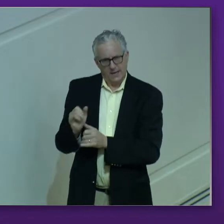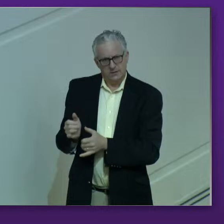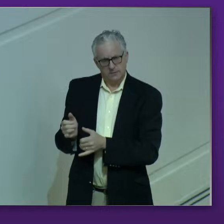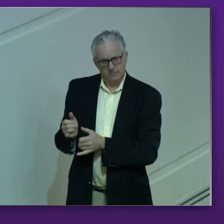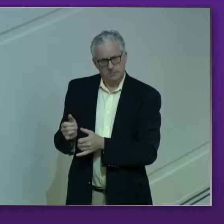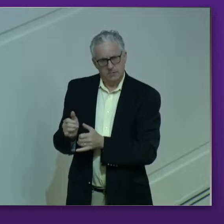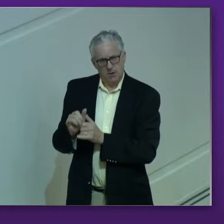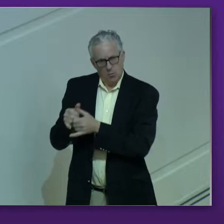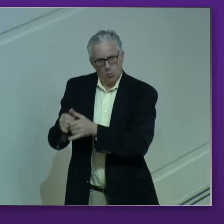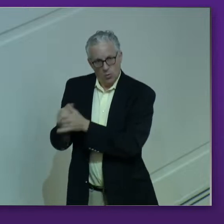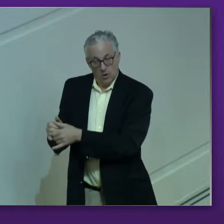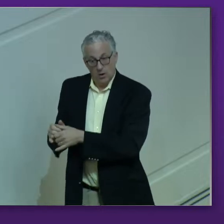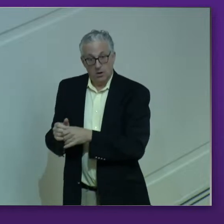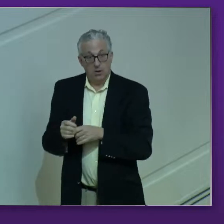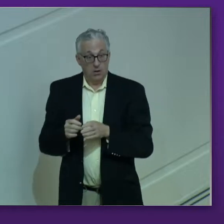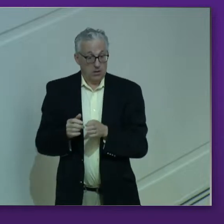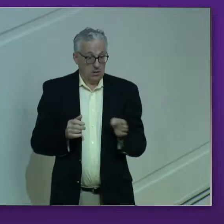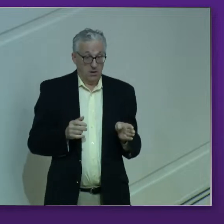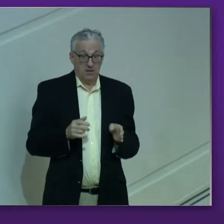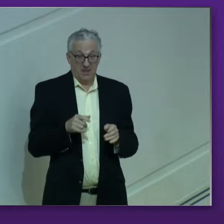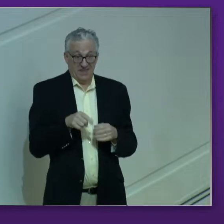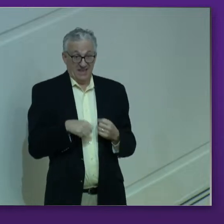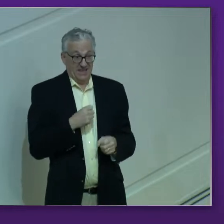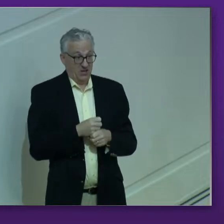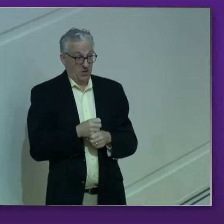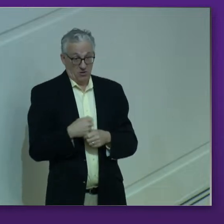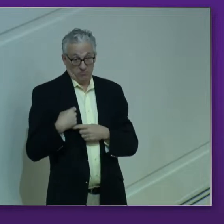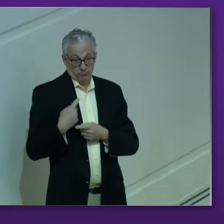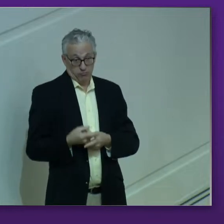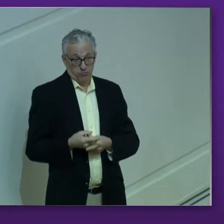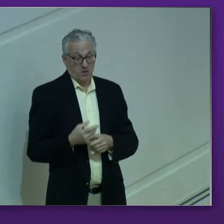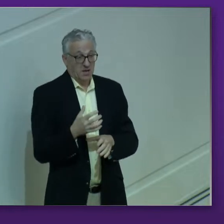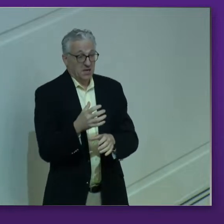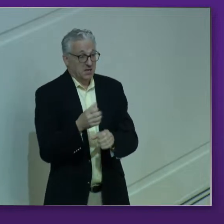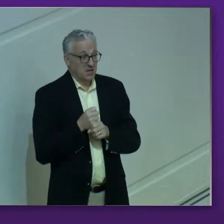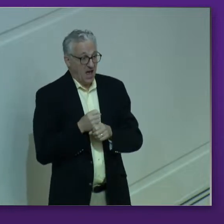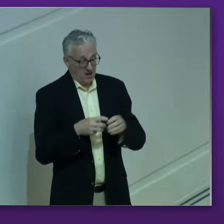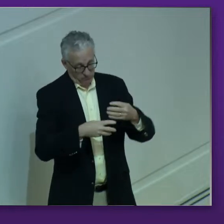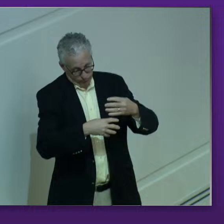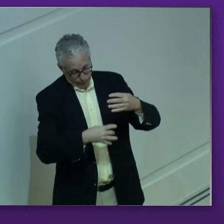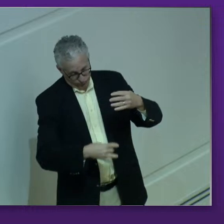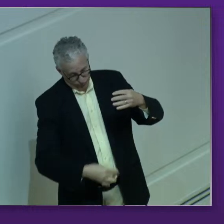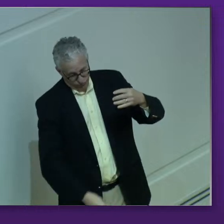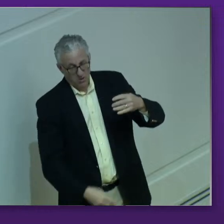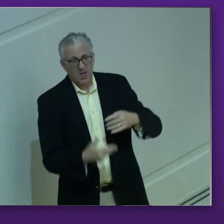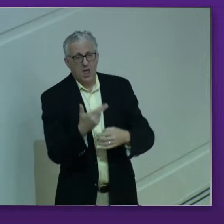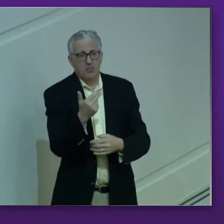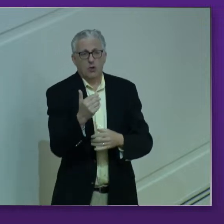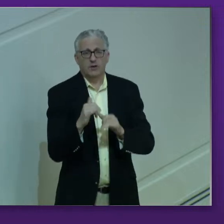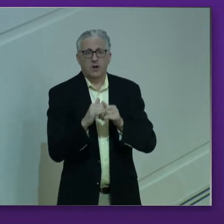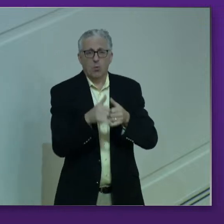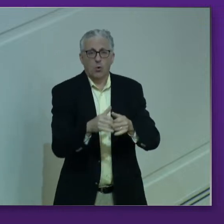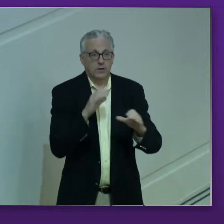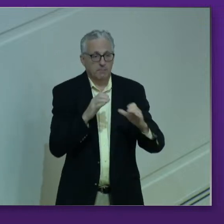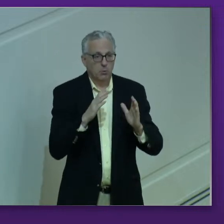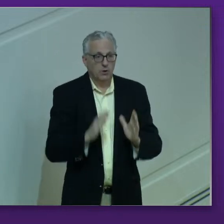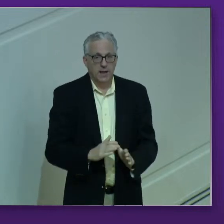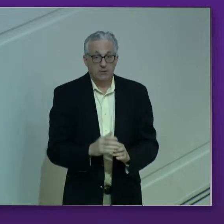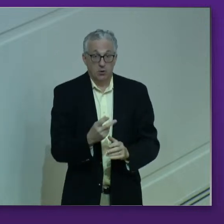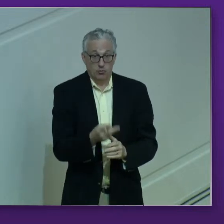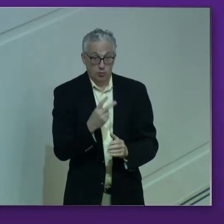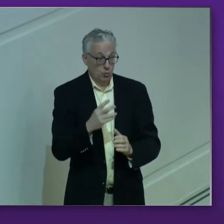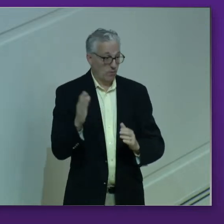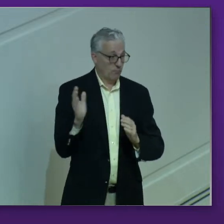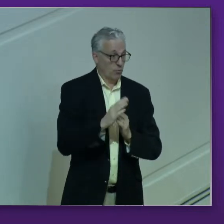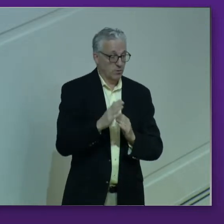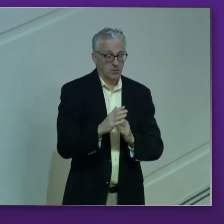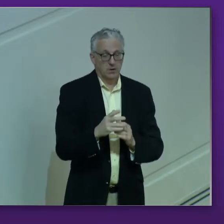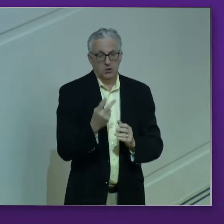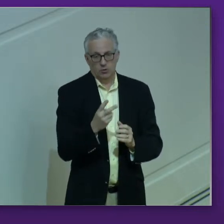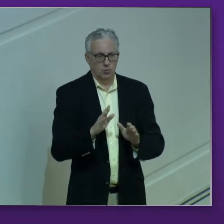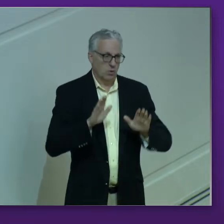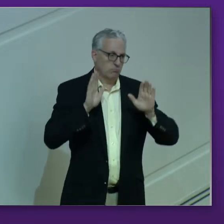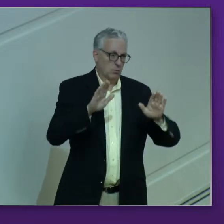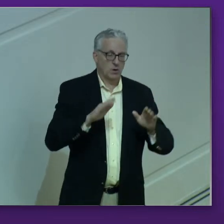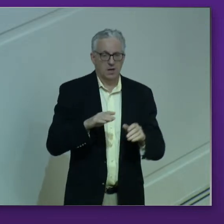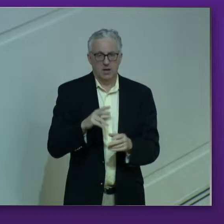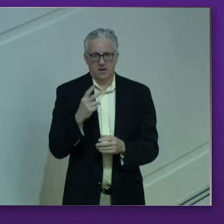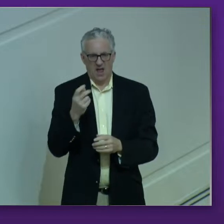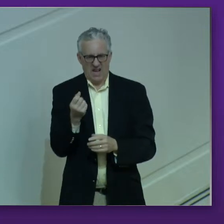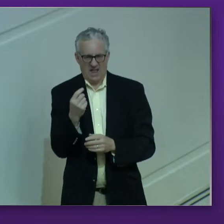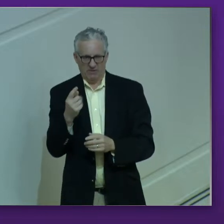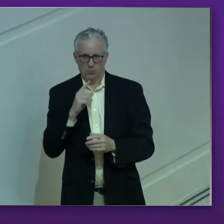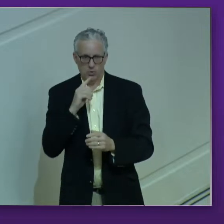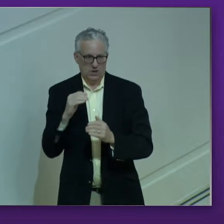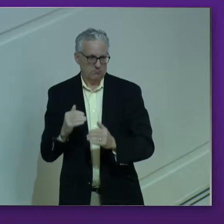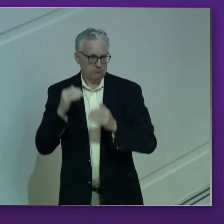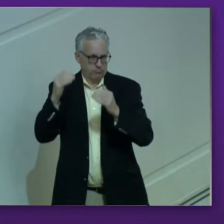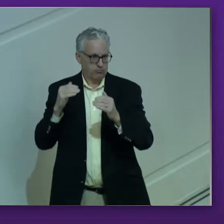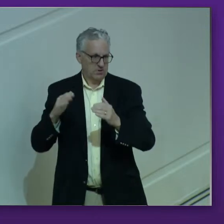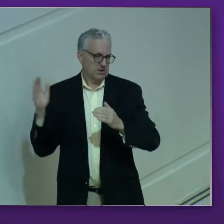MCTV USUALLY RECEIVES MULTIPLE